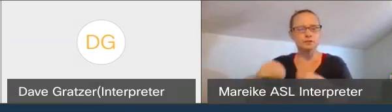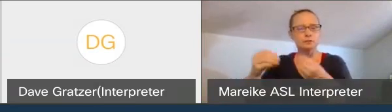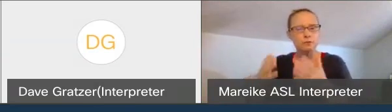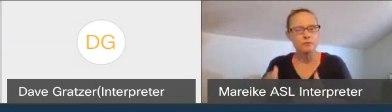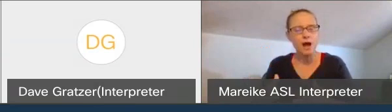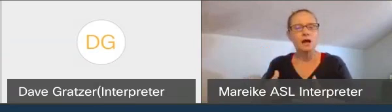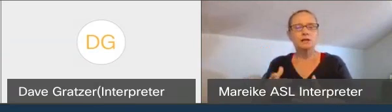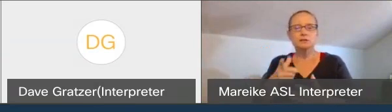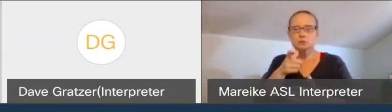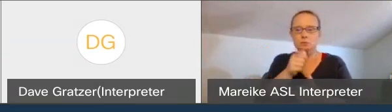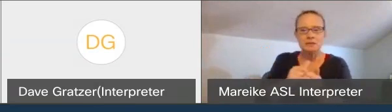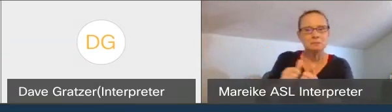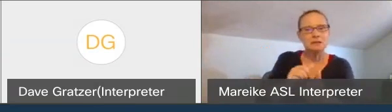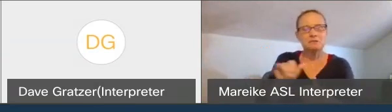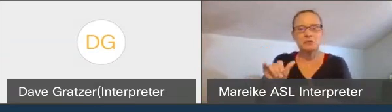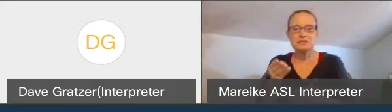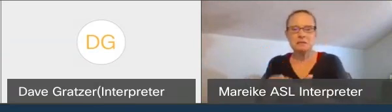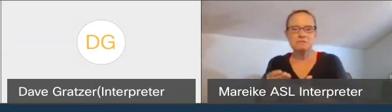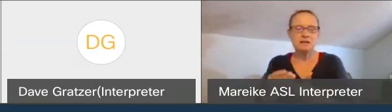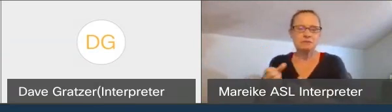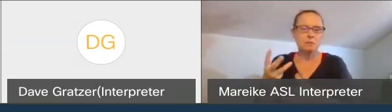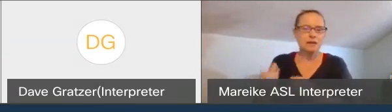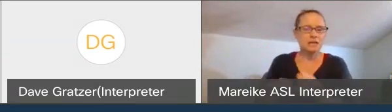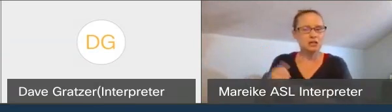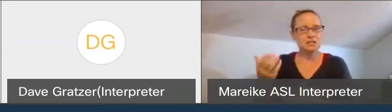for the same funding for years, um, they have the same clients,